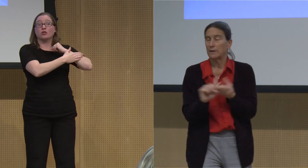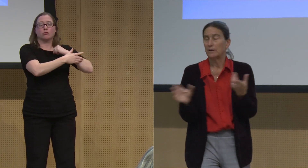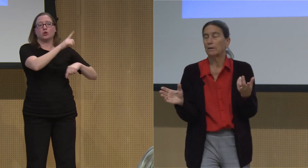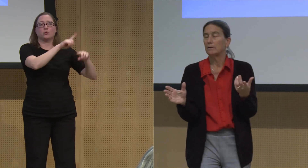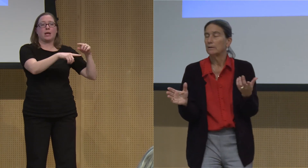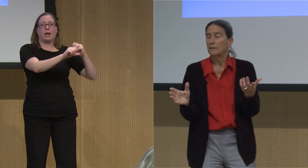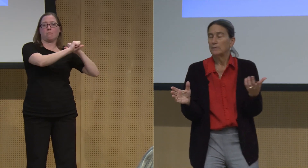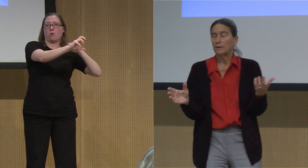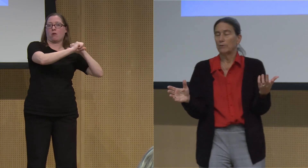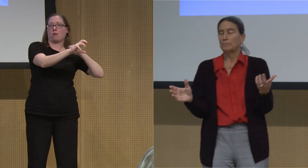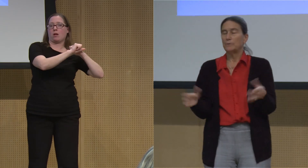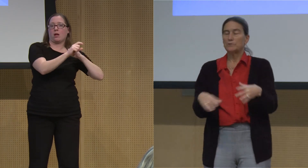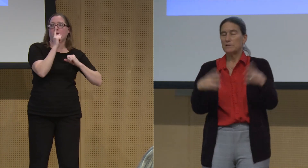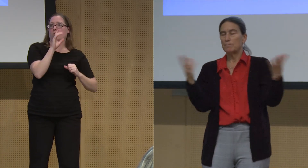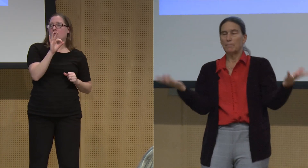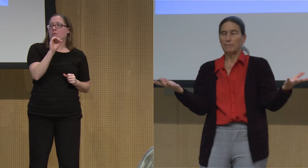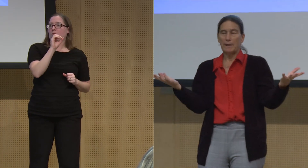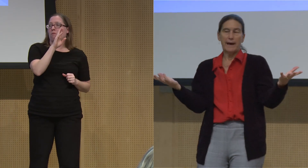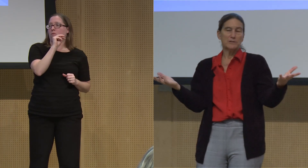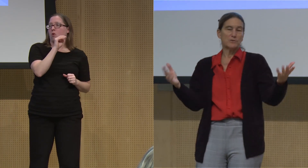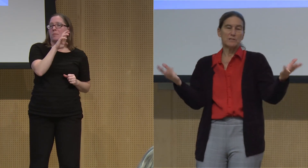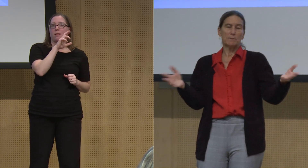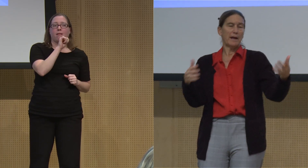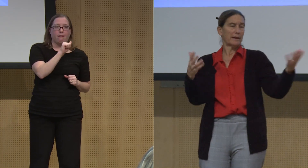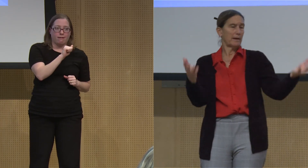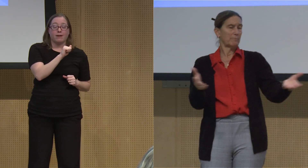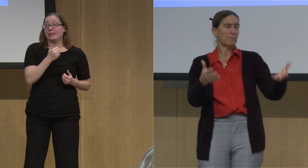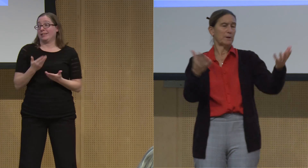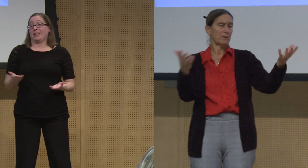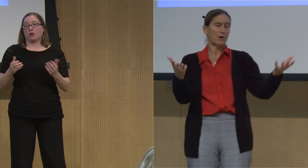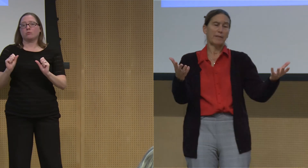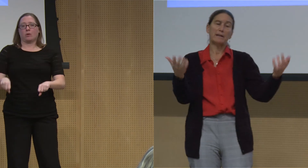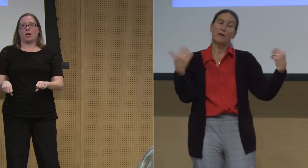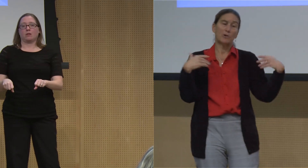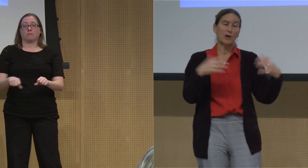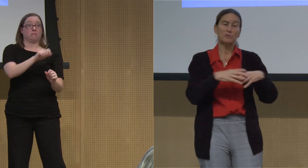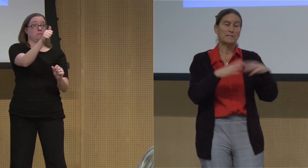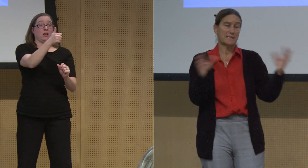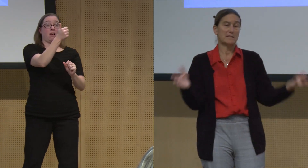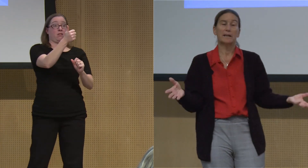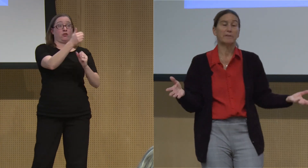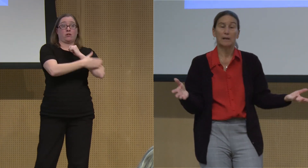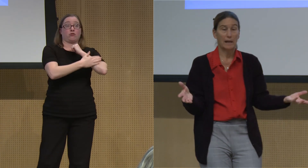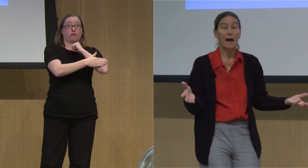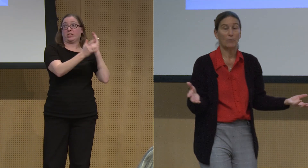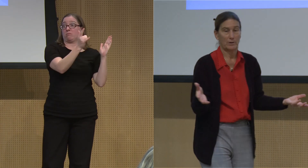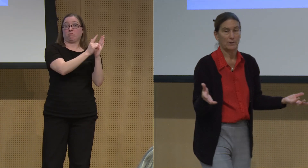HERE, YOU KNOW, YOU SEE ADS FOR SIMILAC AND ENFAMIL AND ALL THAT. IN OTHER COUNTRIES, THAT'S NOT EVEN ALLOWED,